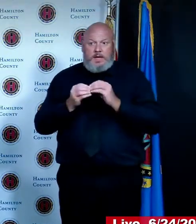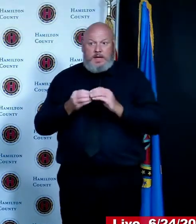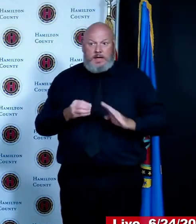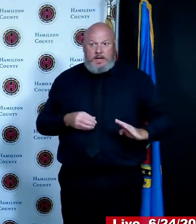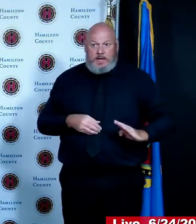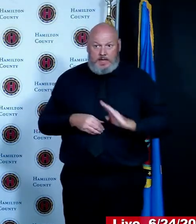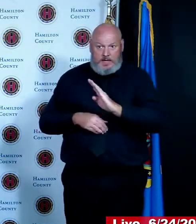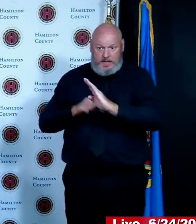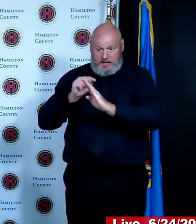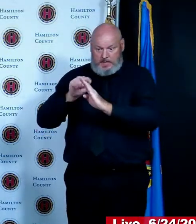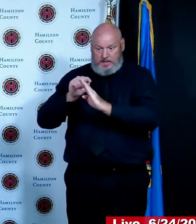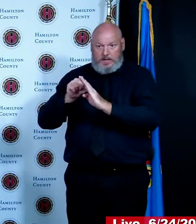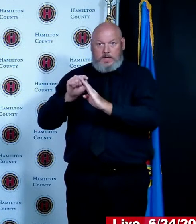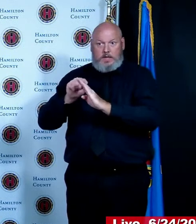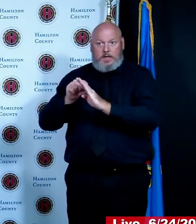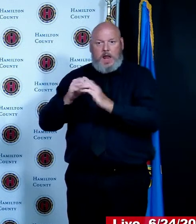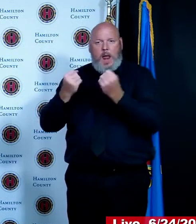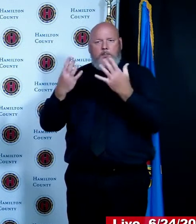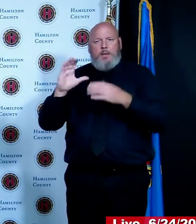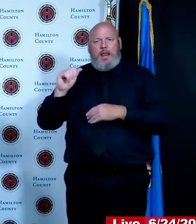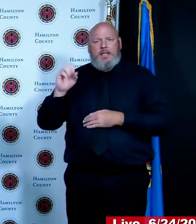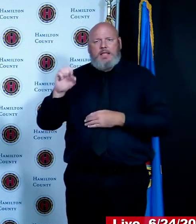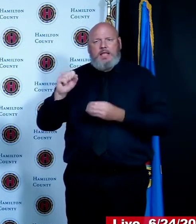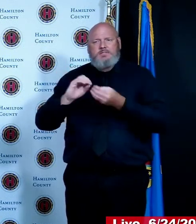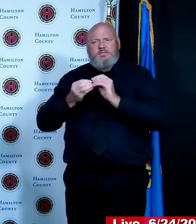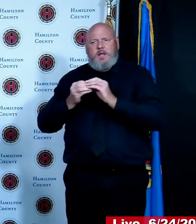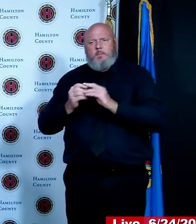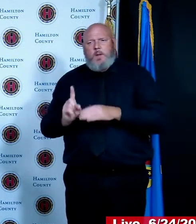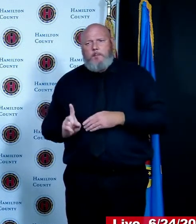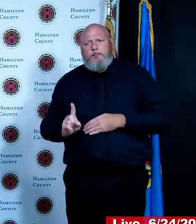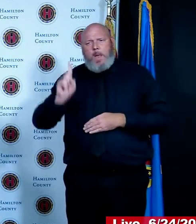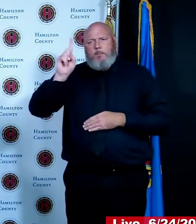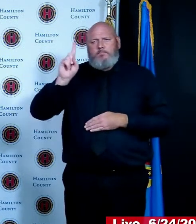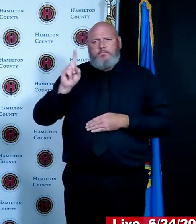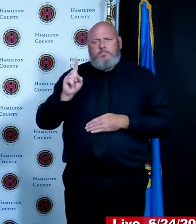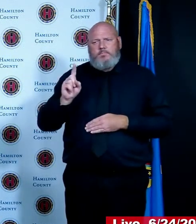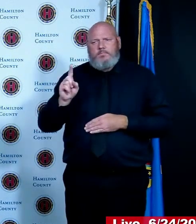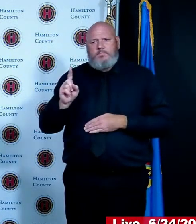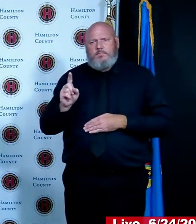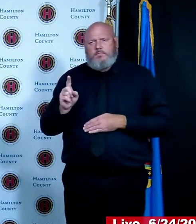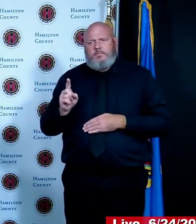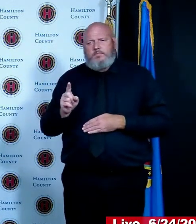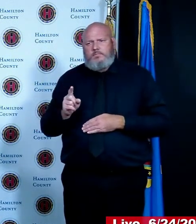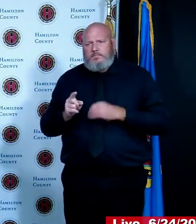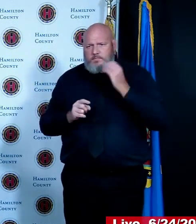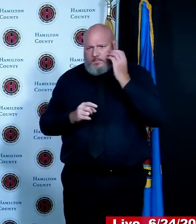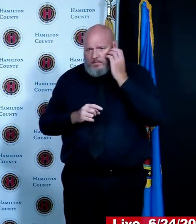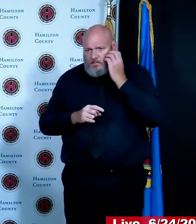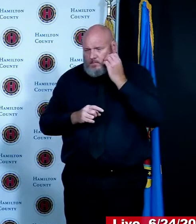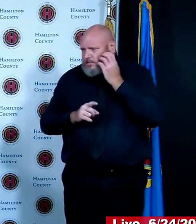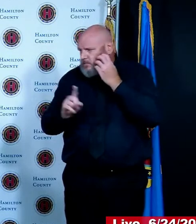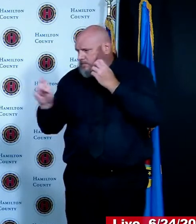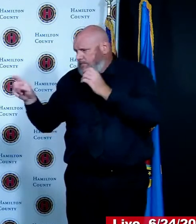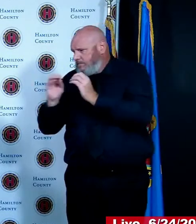that that makes for the largest increase since the pandemic began yeah I do not have that number it would probably reference back to Commissioner